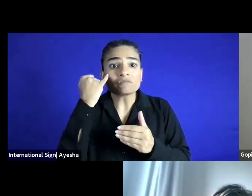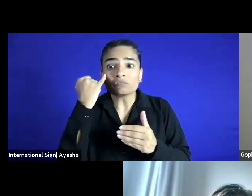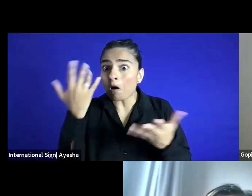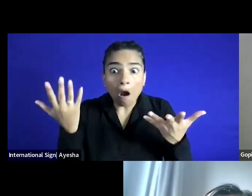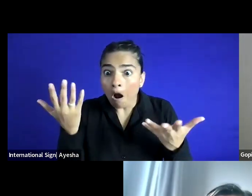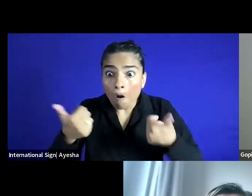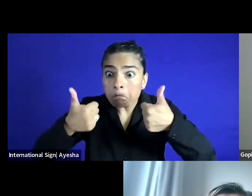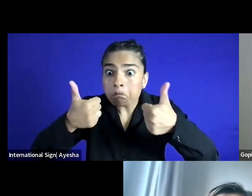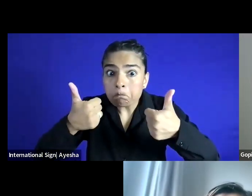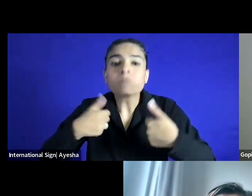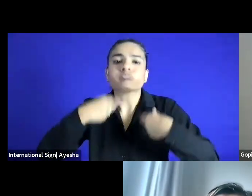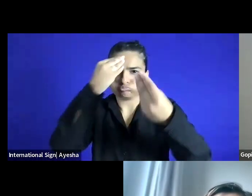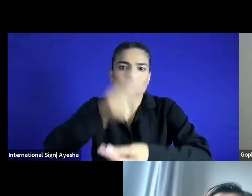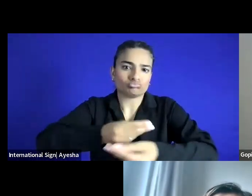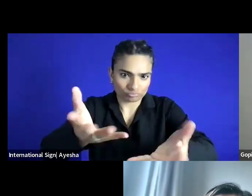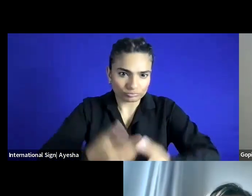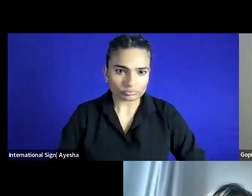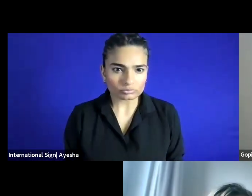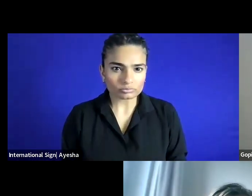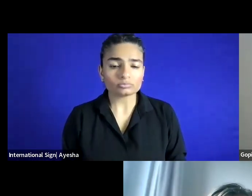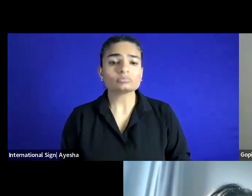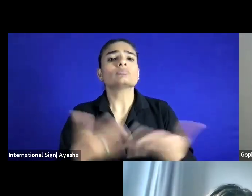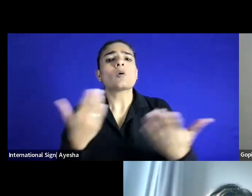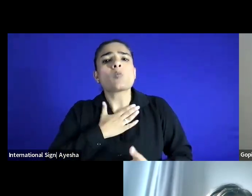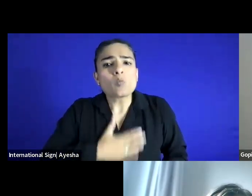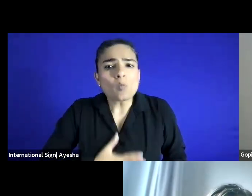just a random person who probably would, benefit from,